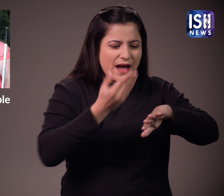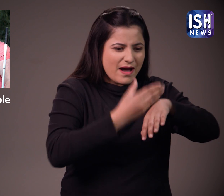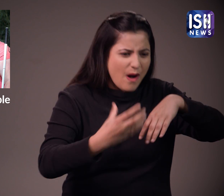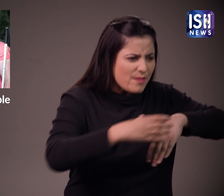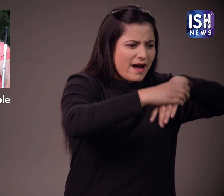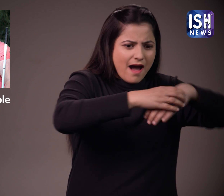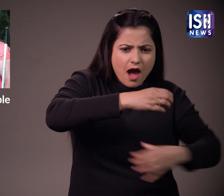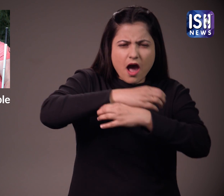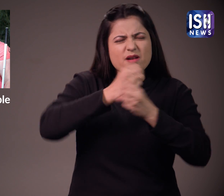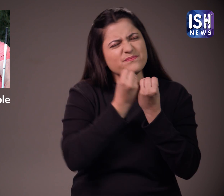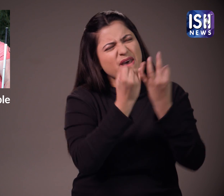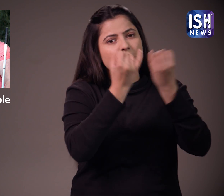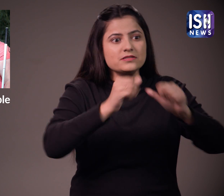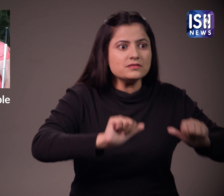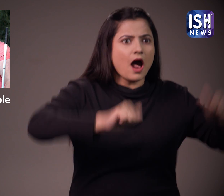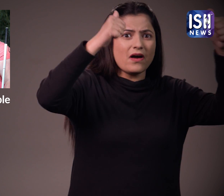Some who have lost a limb, use prosthetic limbs.